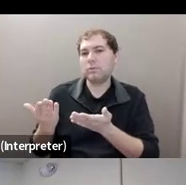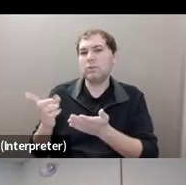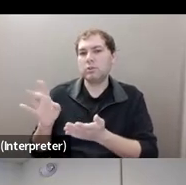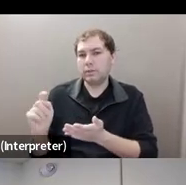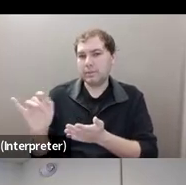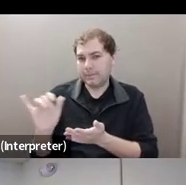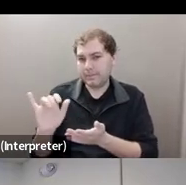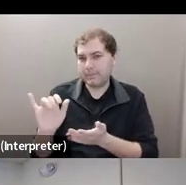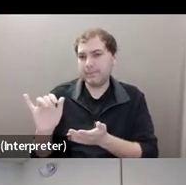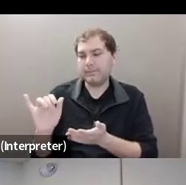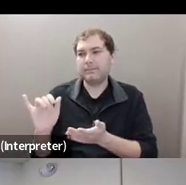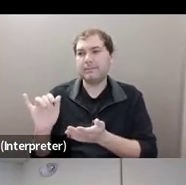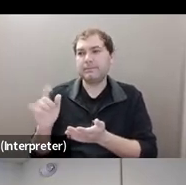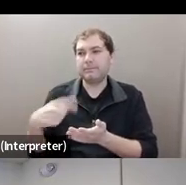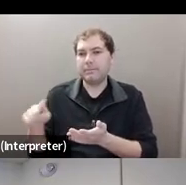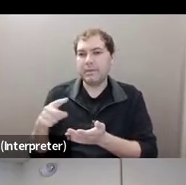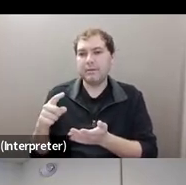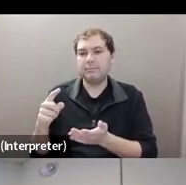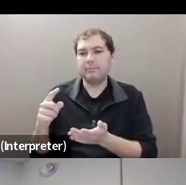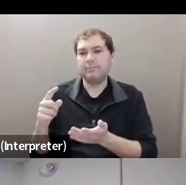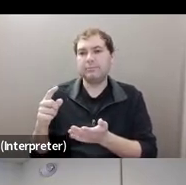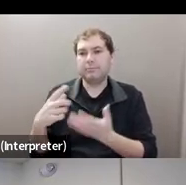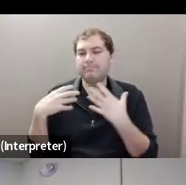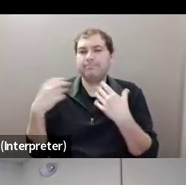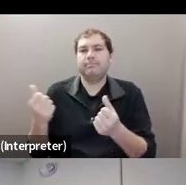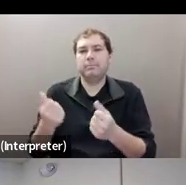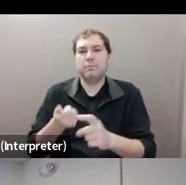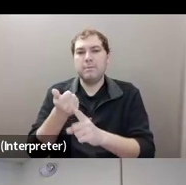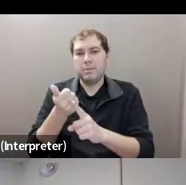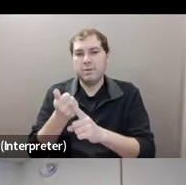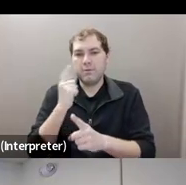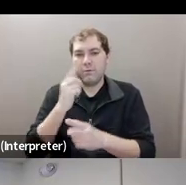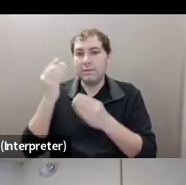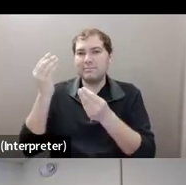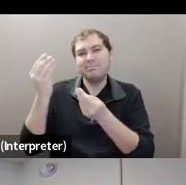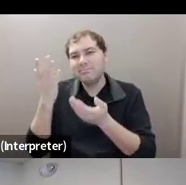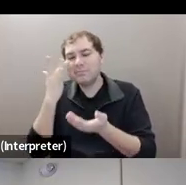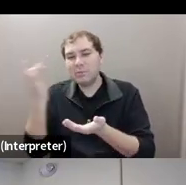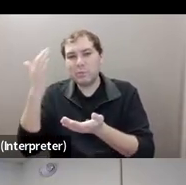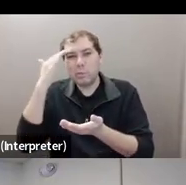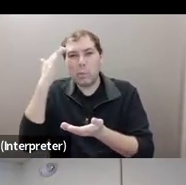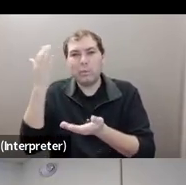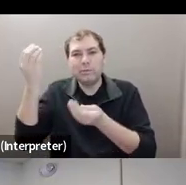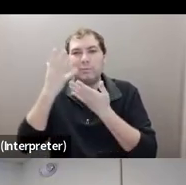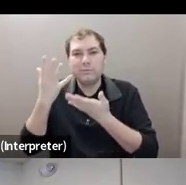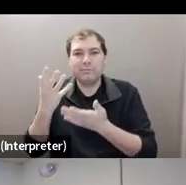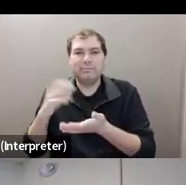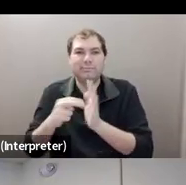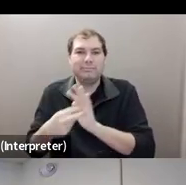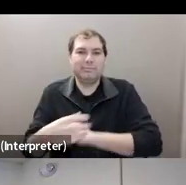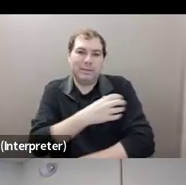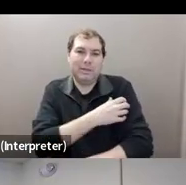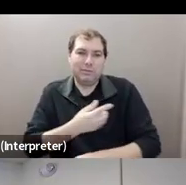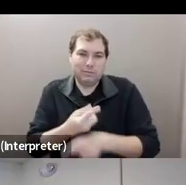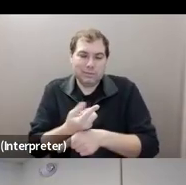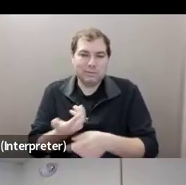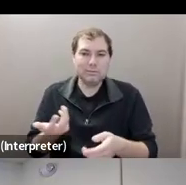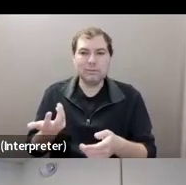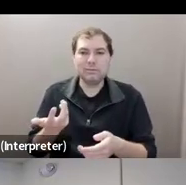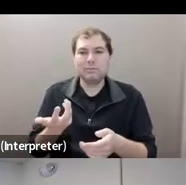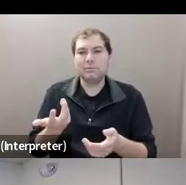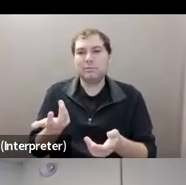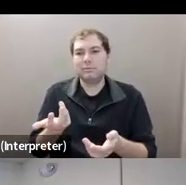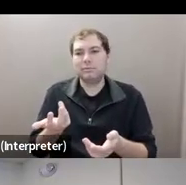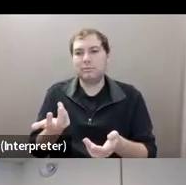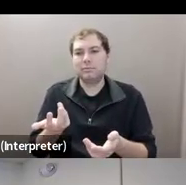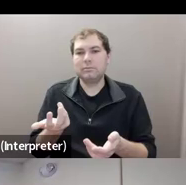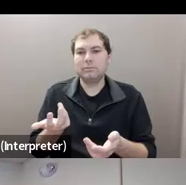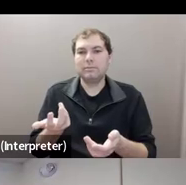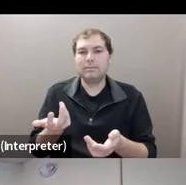17036717673: so that they can build up confidence in you know, information is power, and similarly, there are any number of